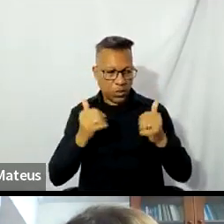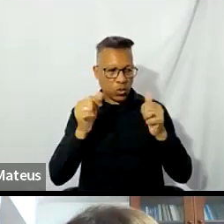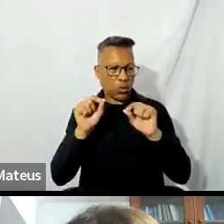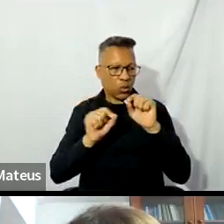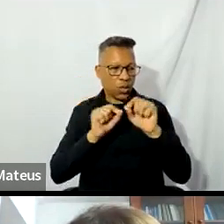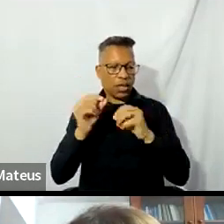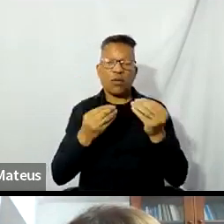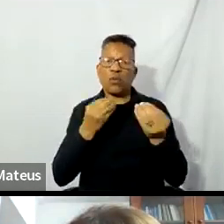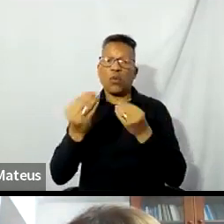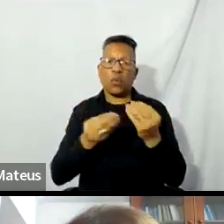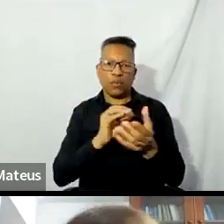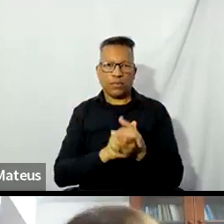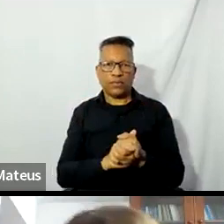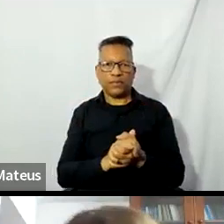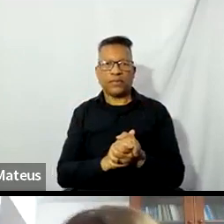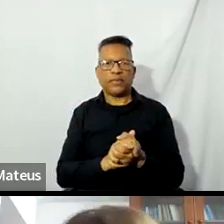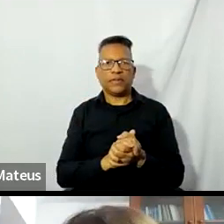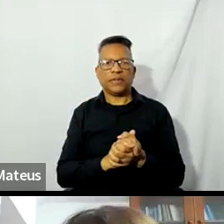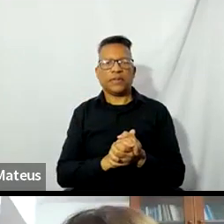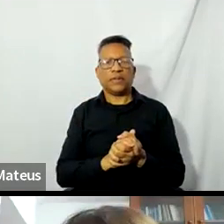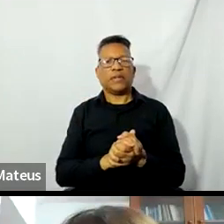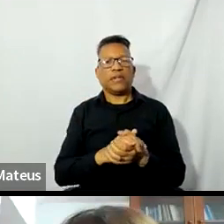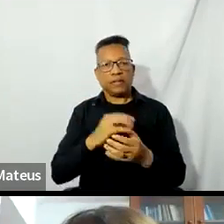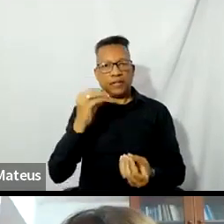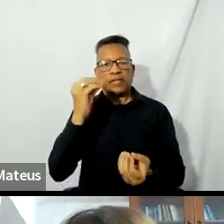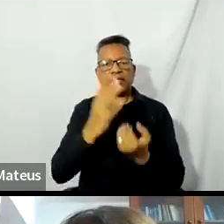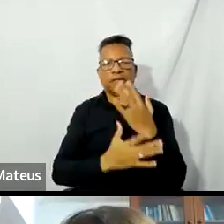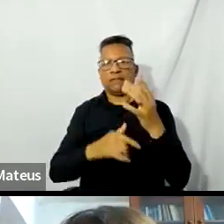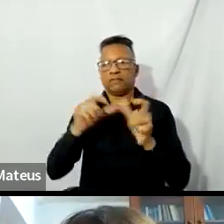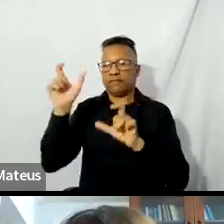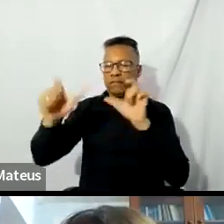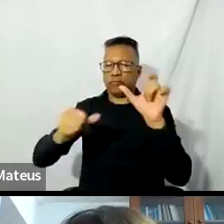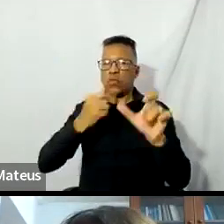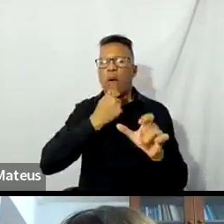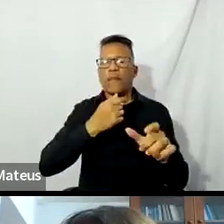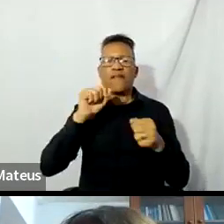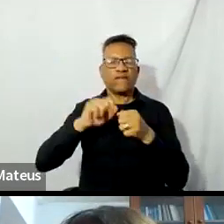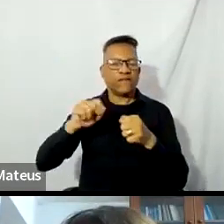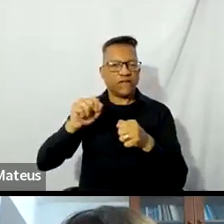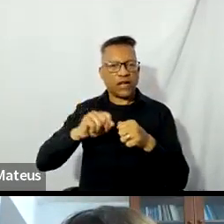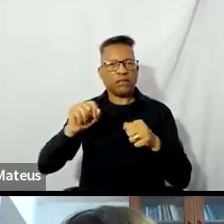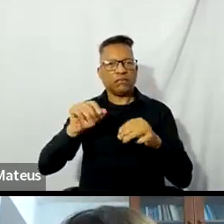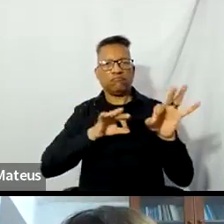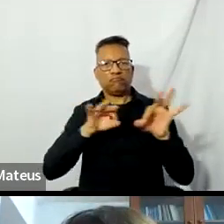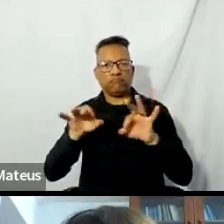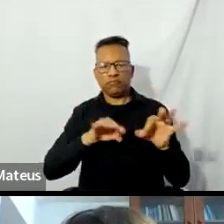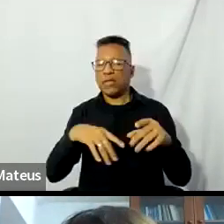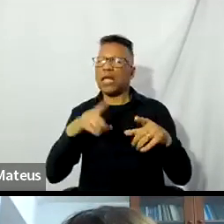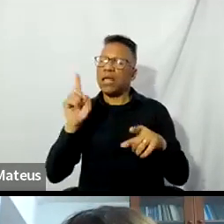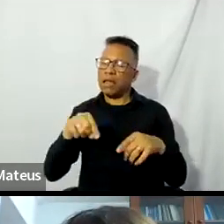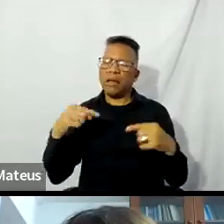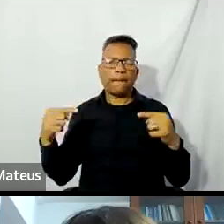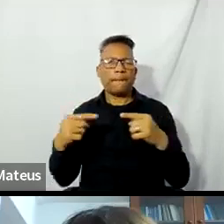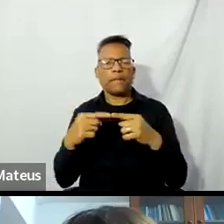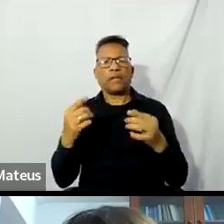of how, though all of those creat capacities that humans develop, how that self that self development of